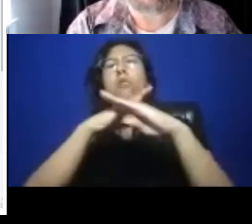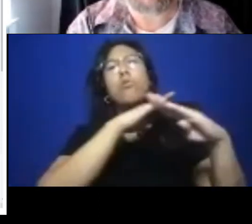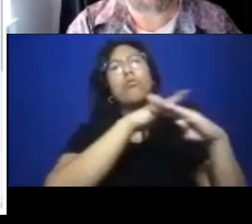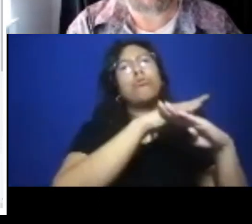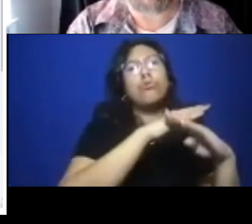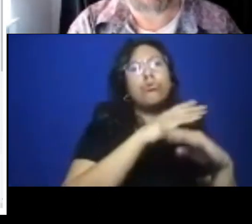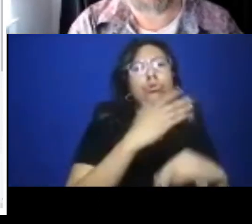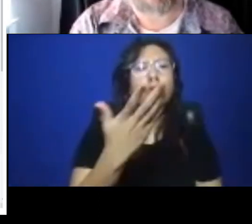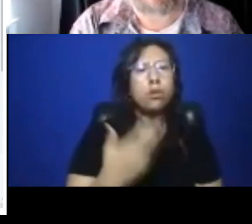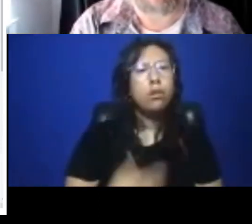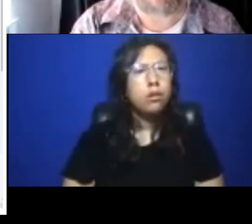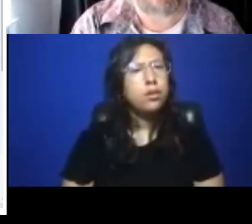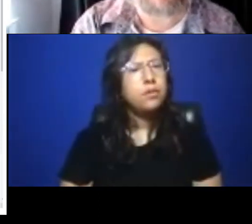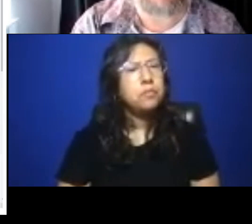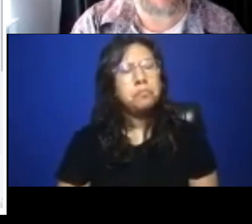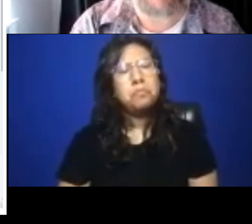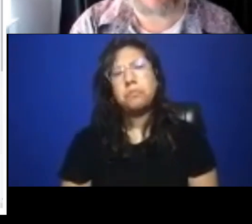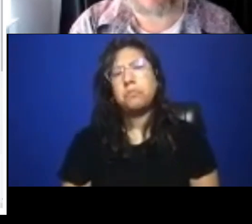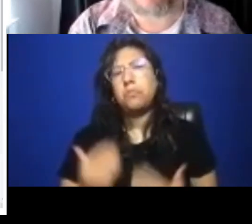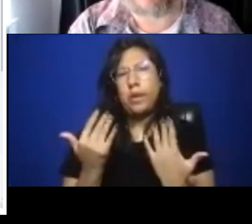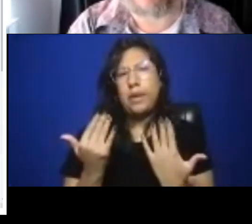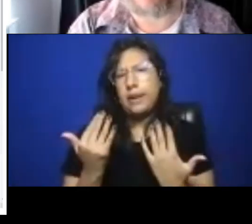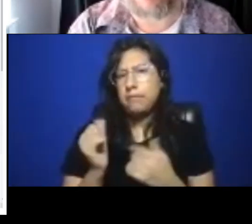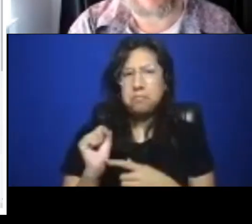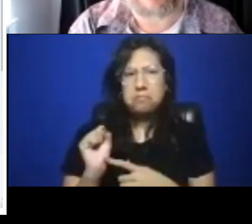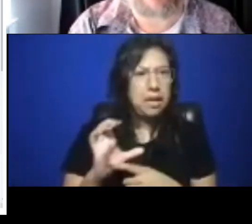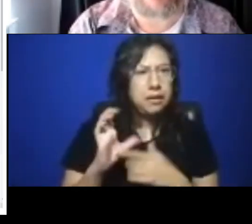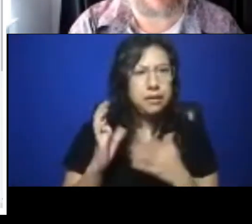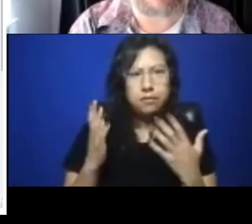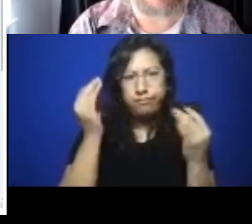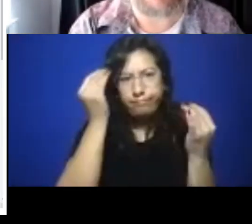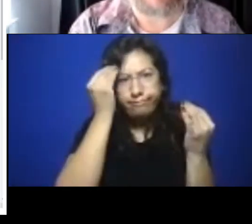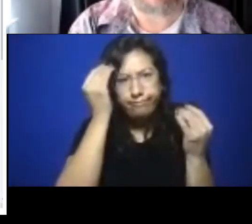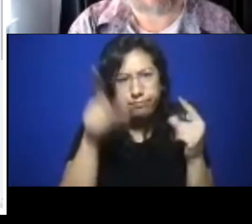Let's give another couple of seconds to think about some more things past.